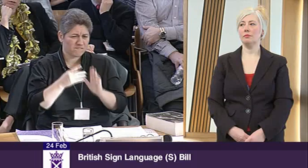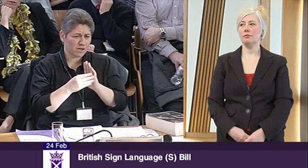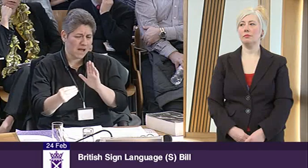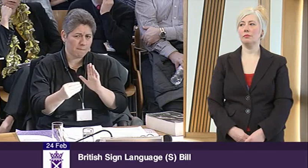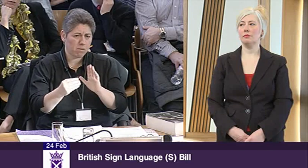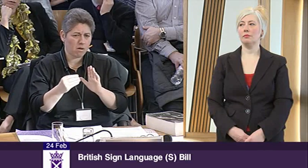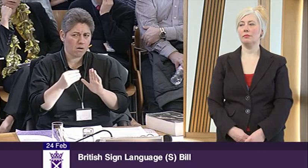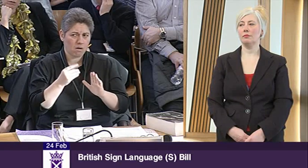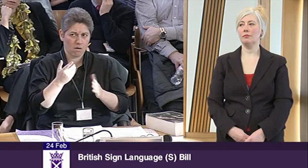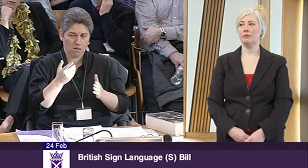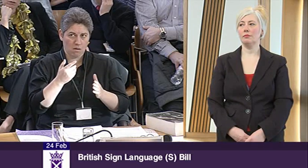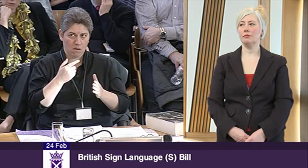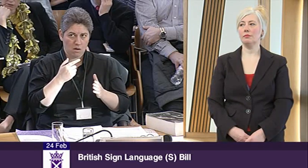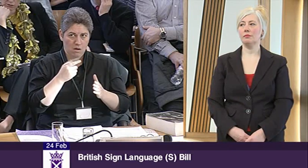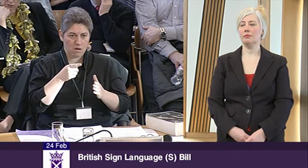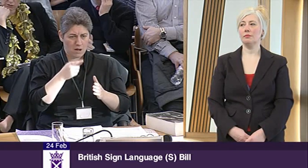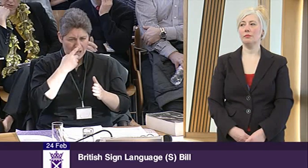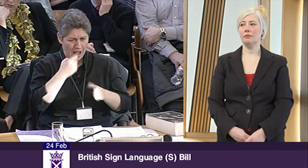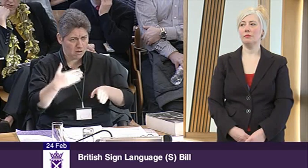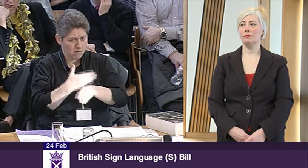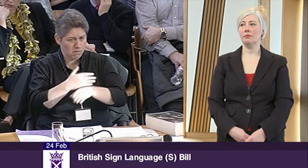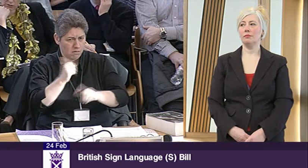so that the public authorities understand that they need to carry out needs analysis